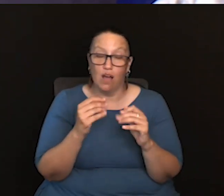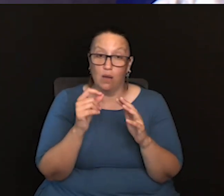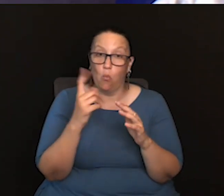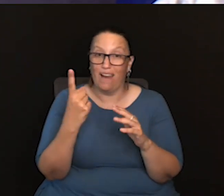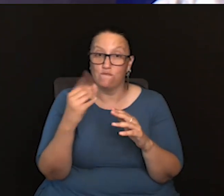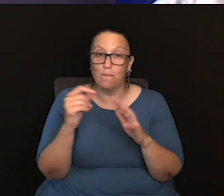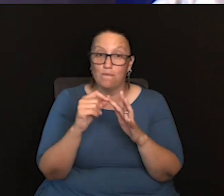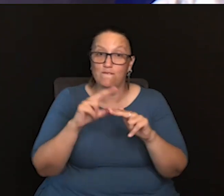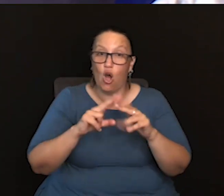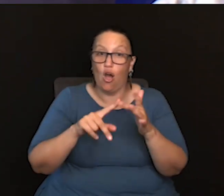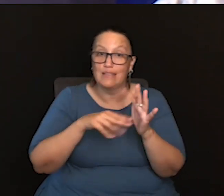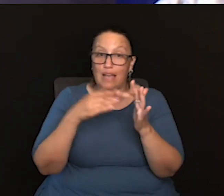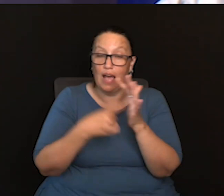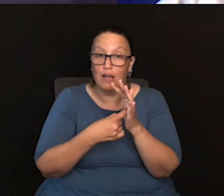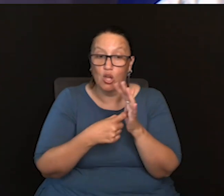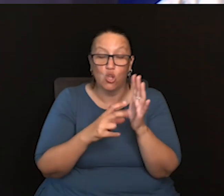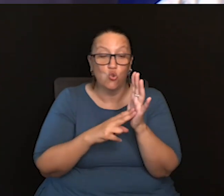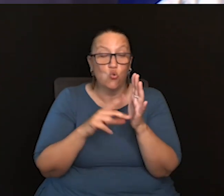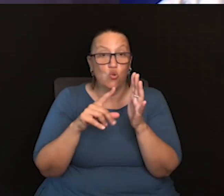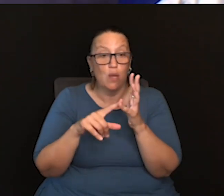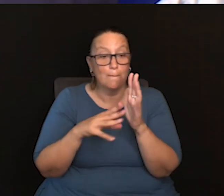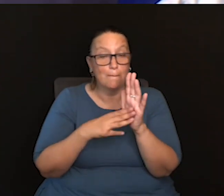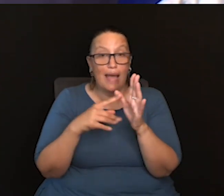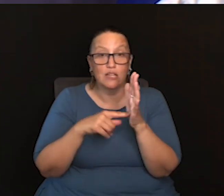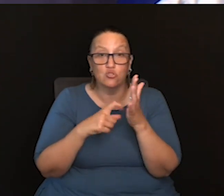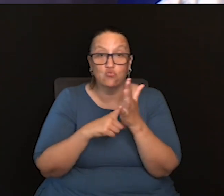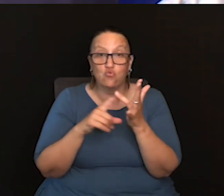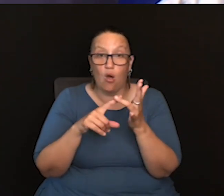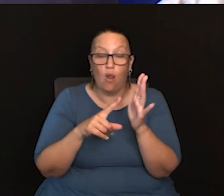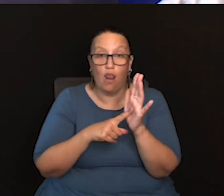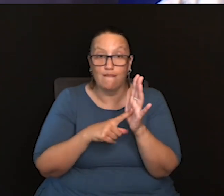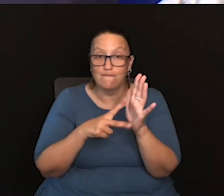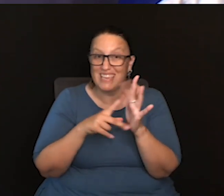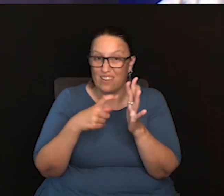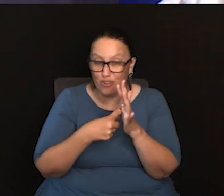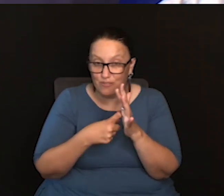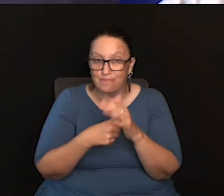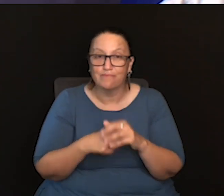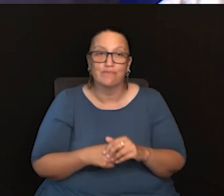Pfizer's oral COVID-19 treatment, Nirmatrelvir plus ritonavir,